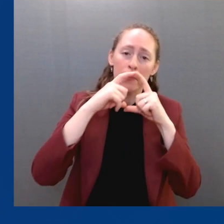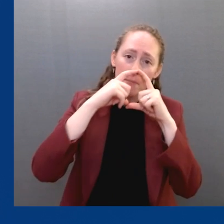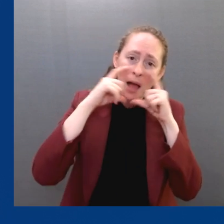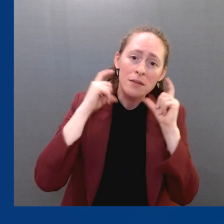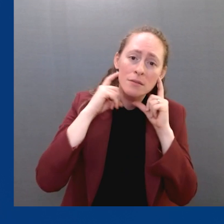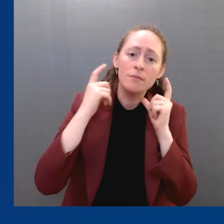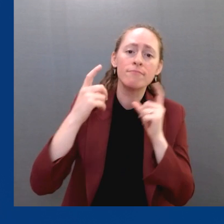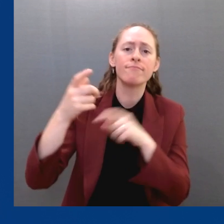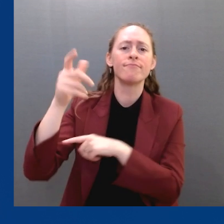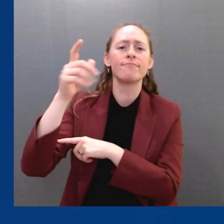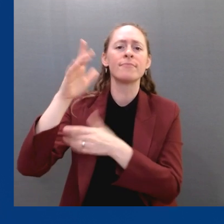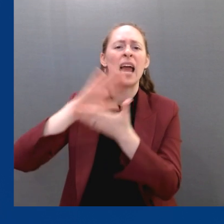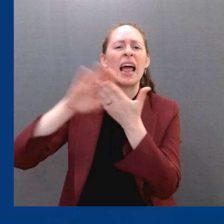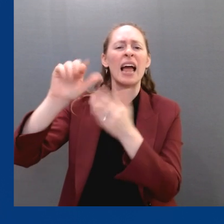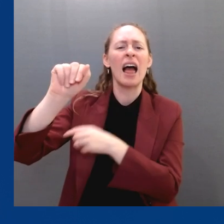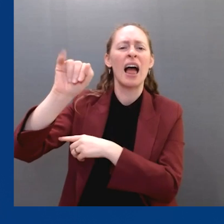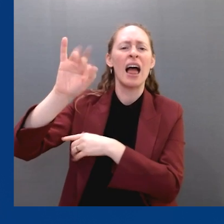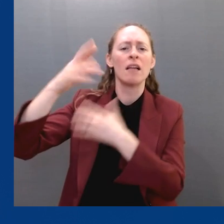All of that is very much still relevant with regard to be